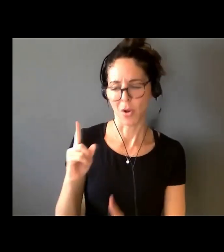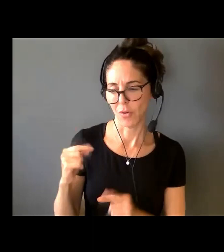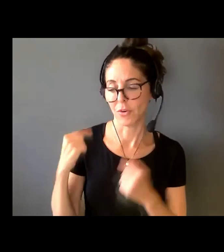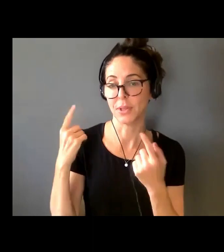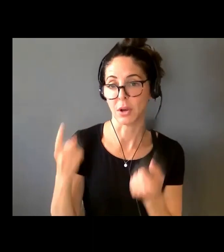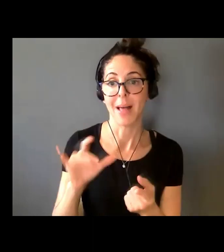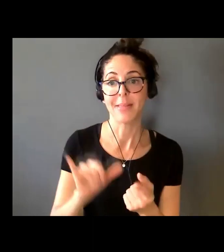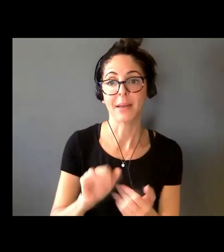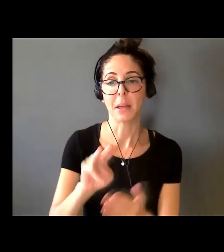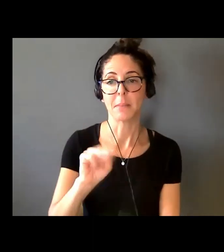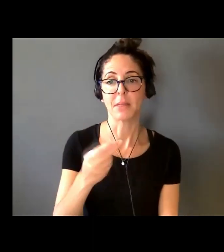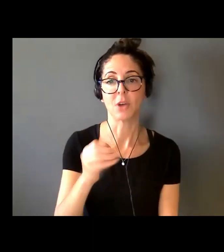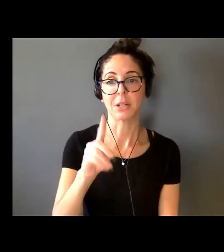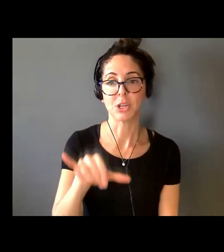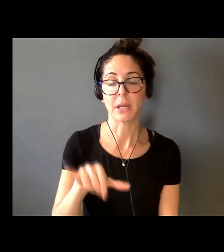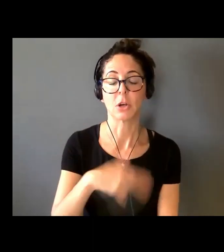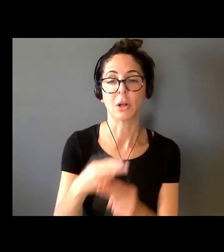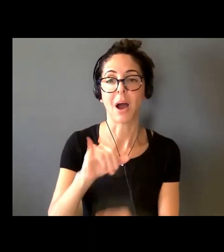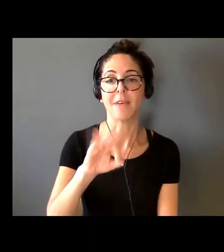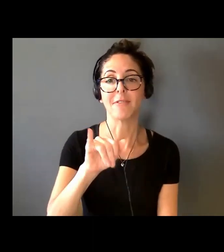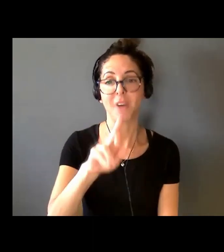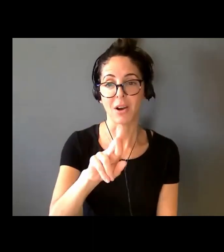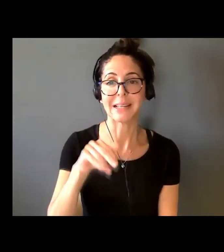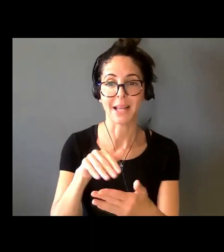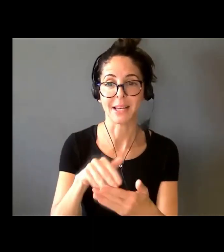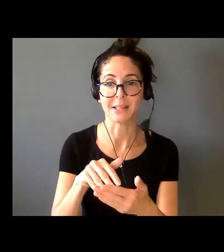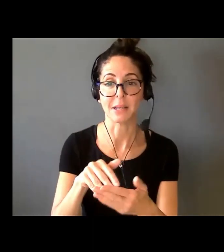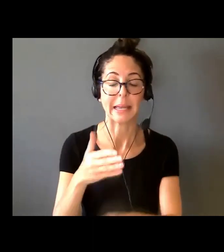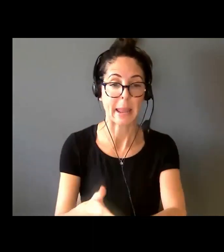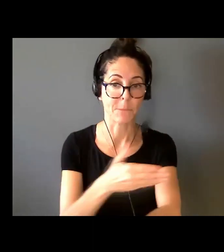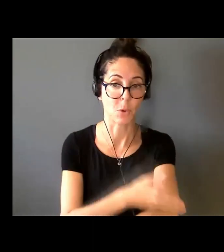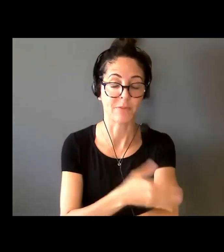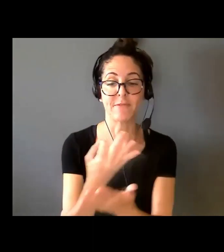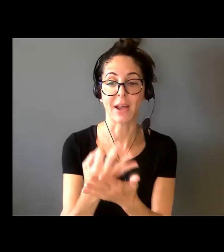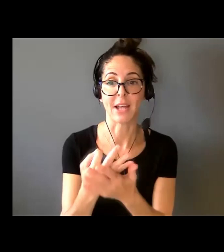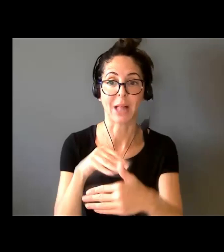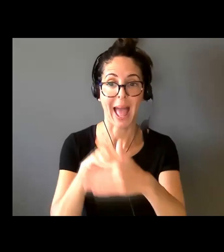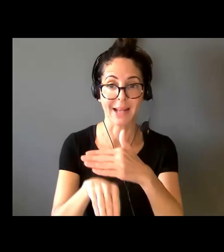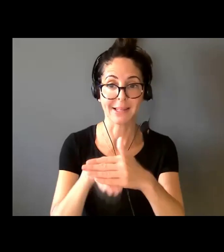called “IFAR Studies”. It stands for “Improved Financial Access to Rehabilitation Services,